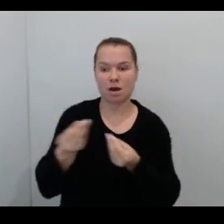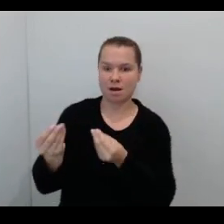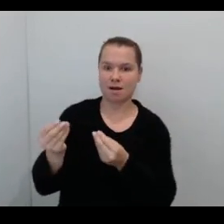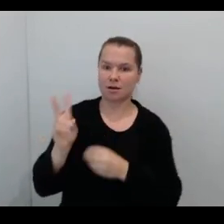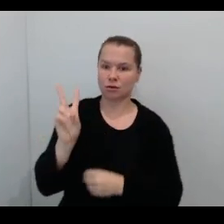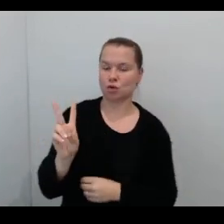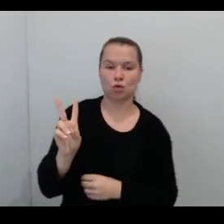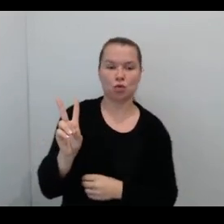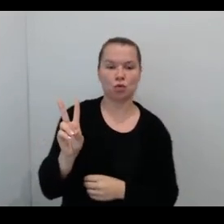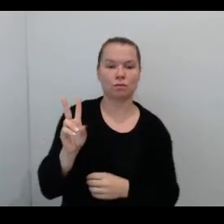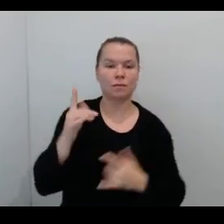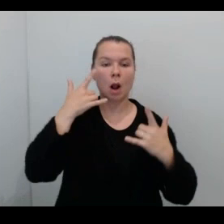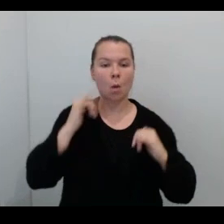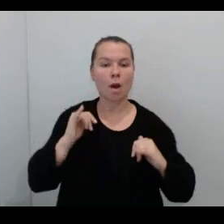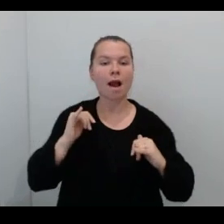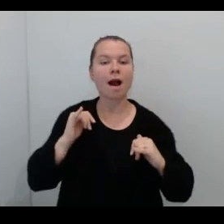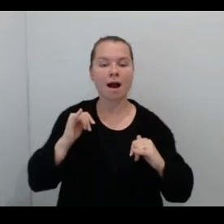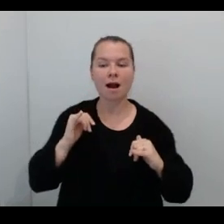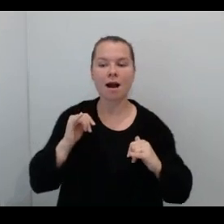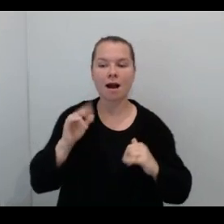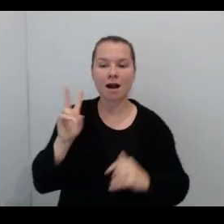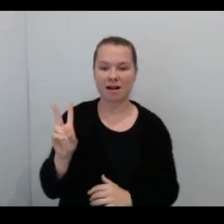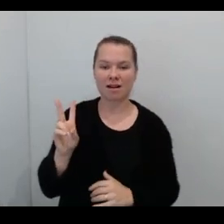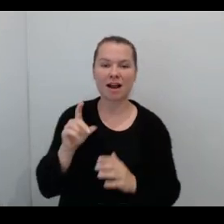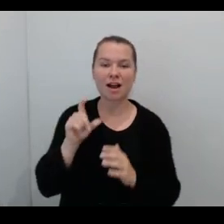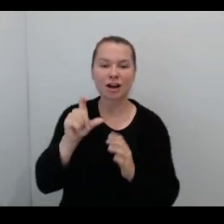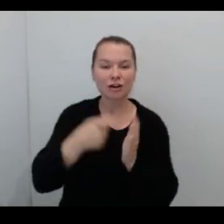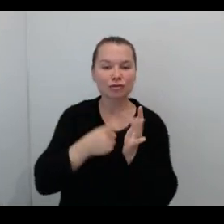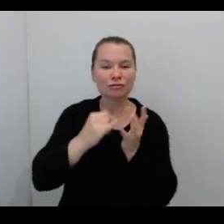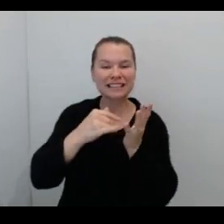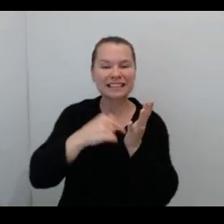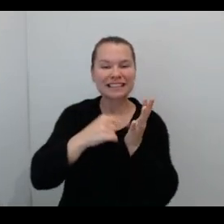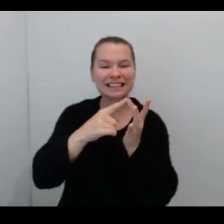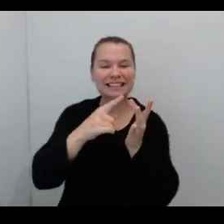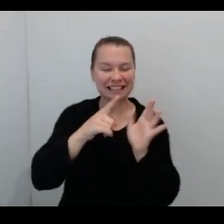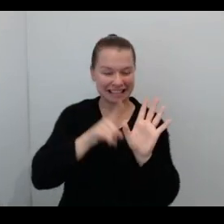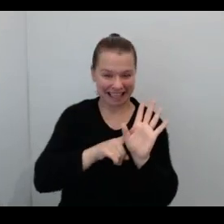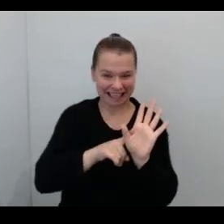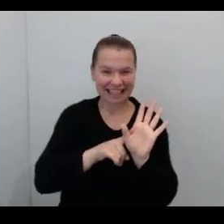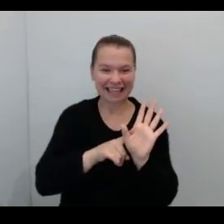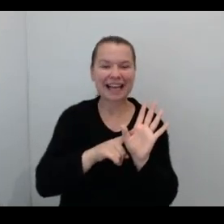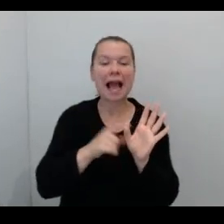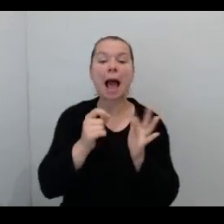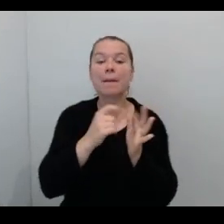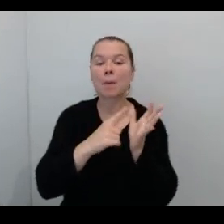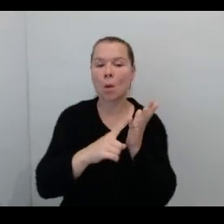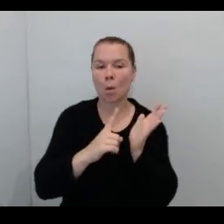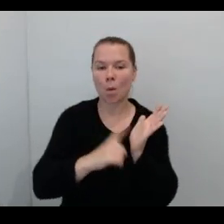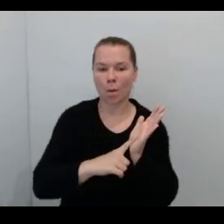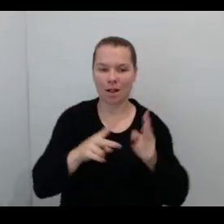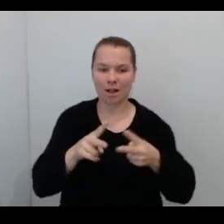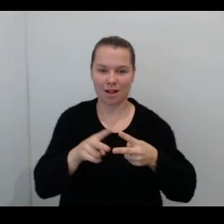this morning. We've got Kristy sitting next to me and I've got Paul here who I'm sure you will all recognise